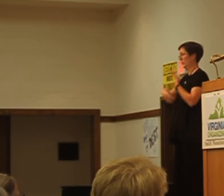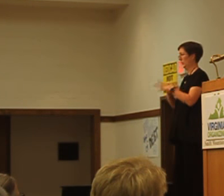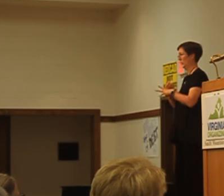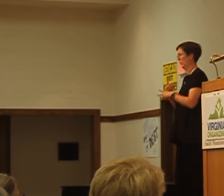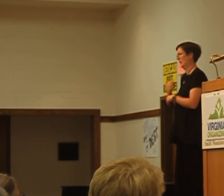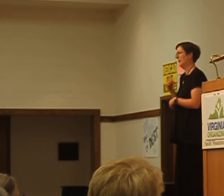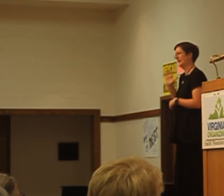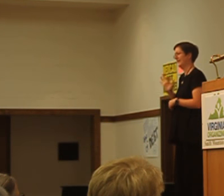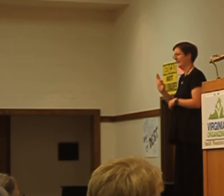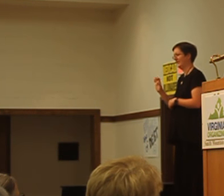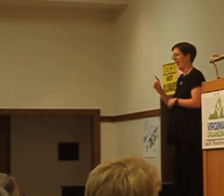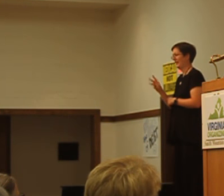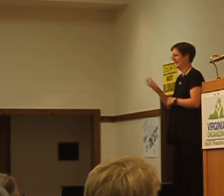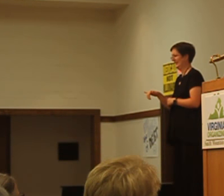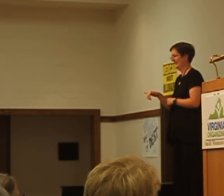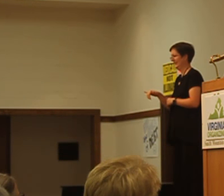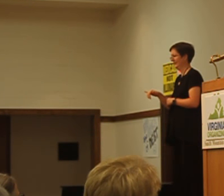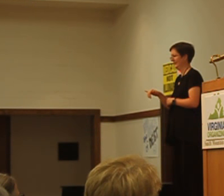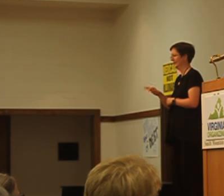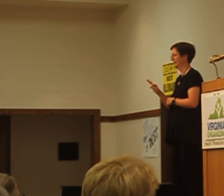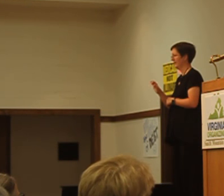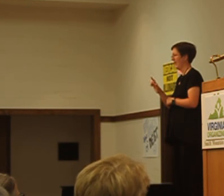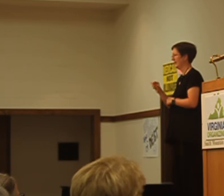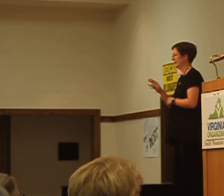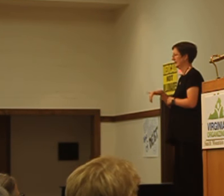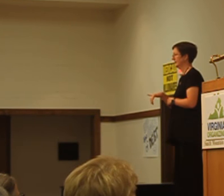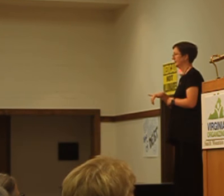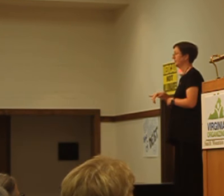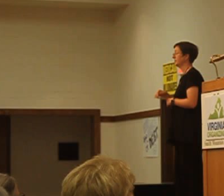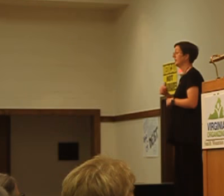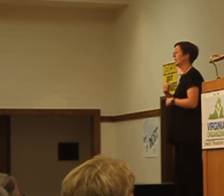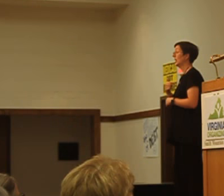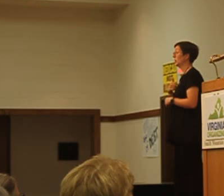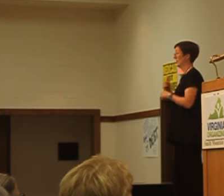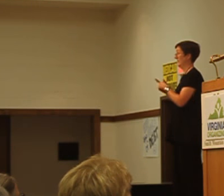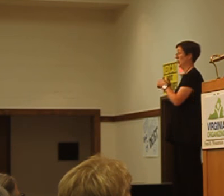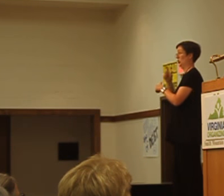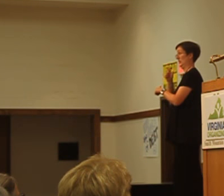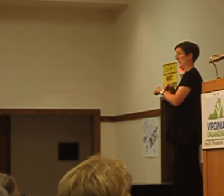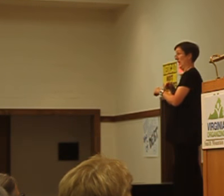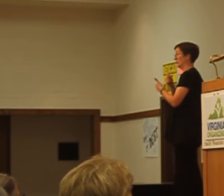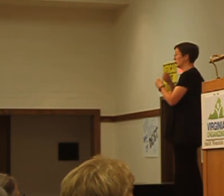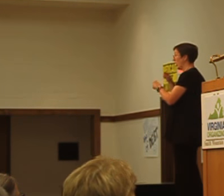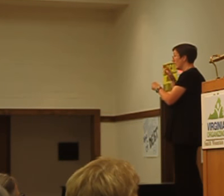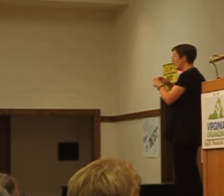When I first started trying to get my rights back to vote, they gave me a book.